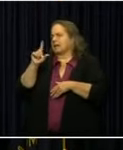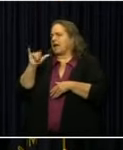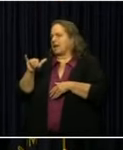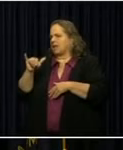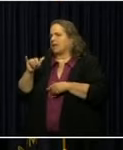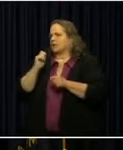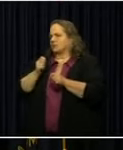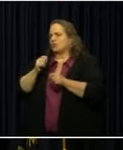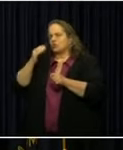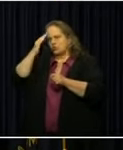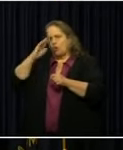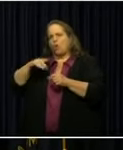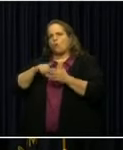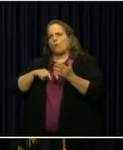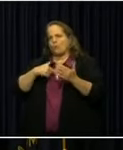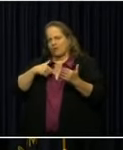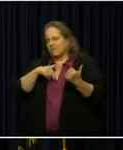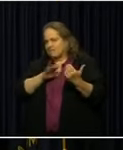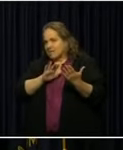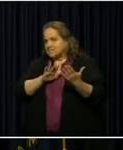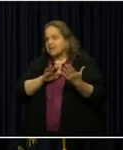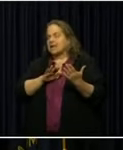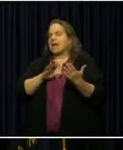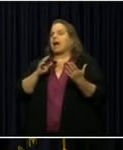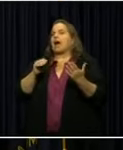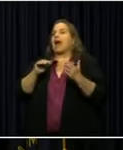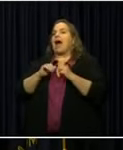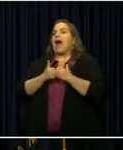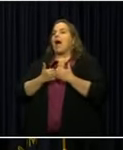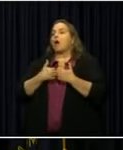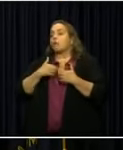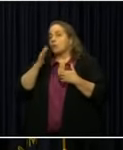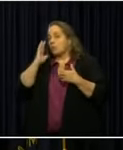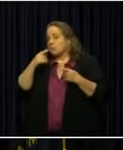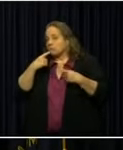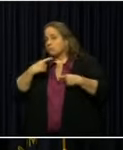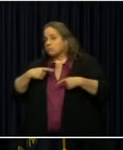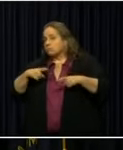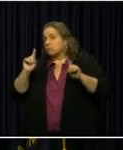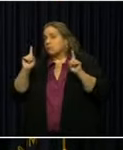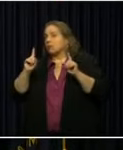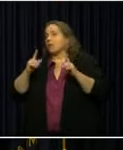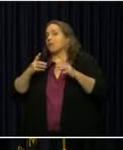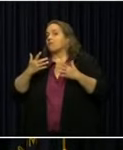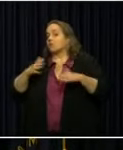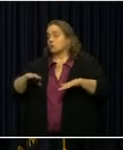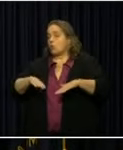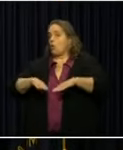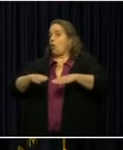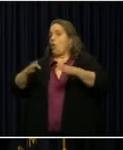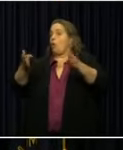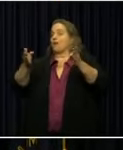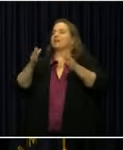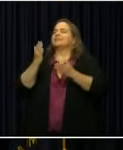THOSE WE'VE LOST, JUST A SYMBOL OF COMPASSION, A SYMBOL OF